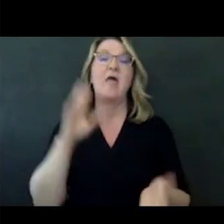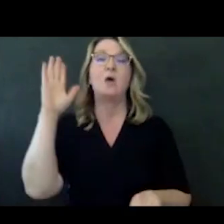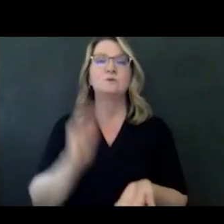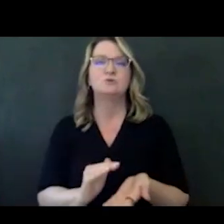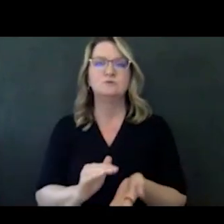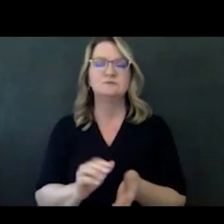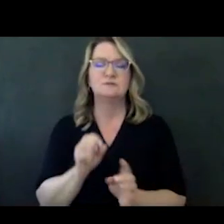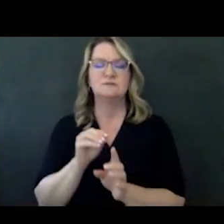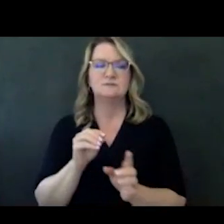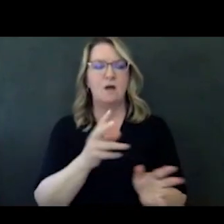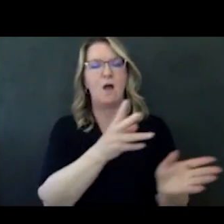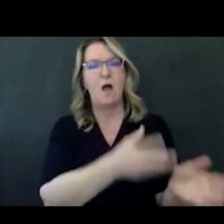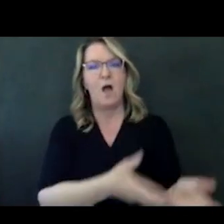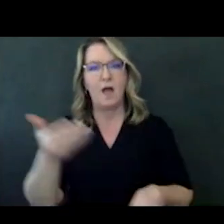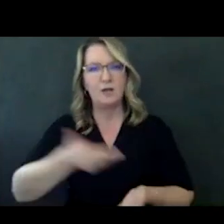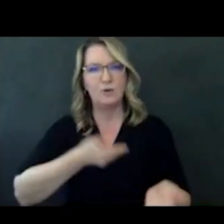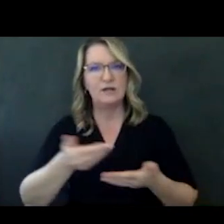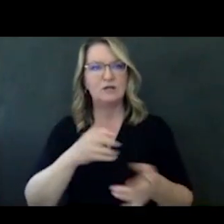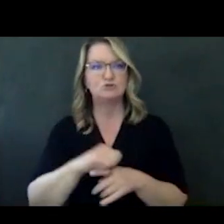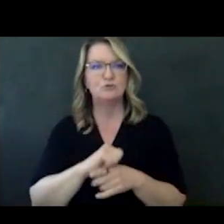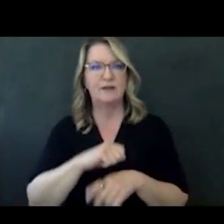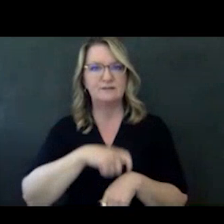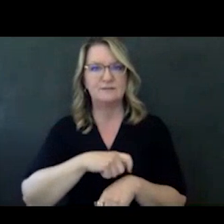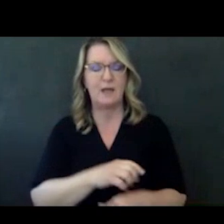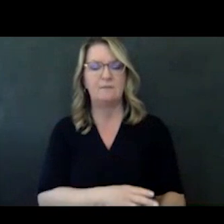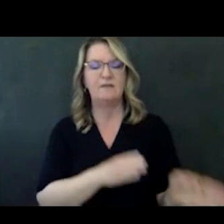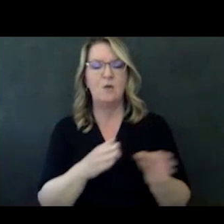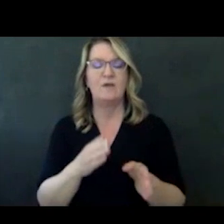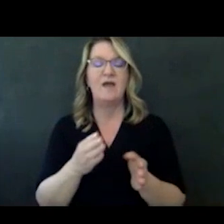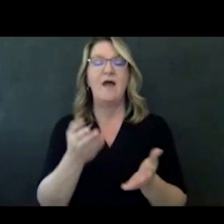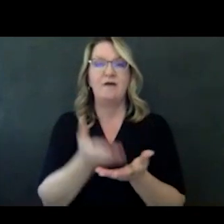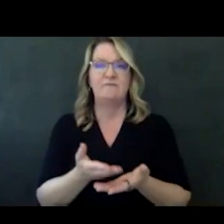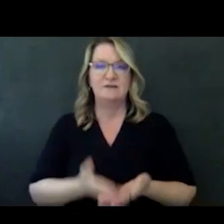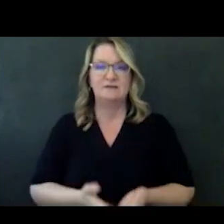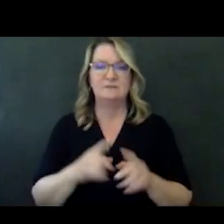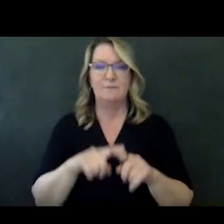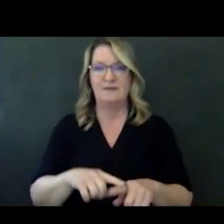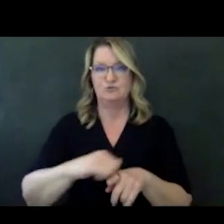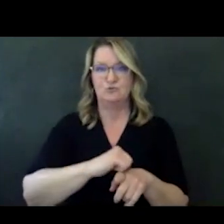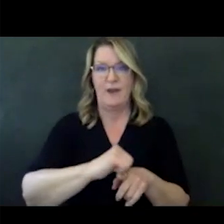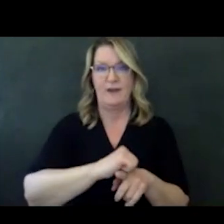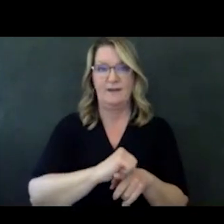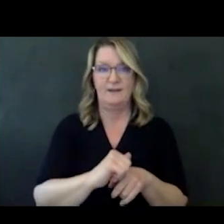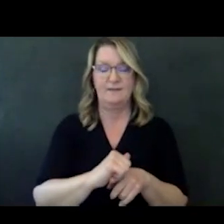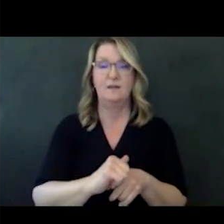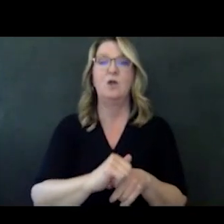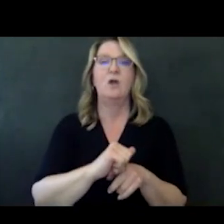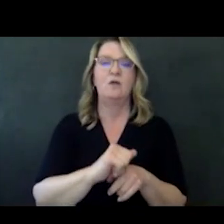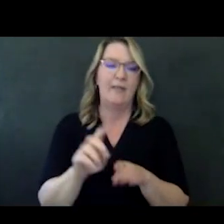also have a customized evidence -based training. We then train participants with behavior analytic